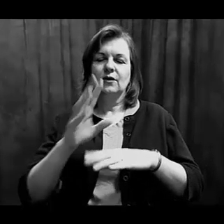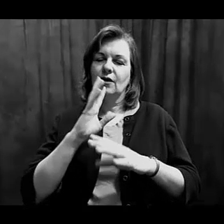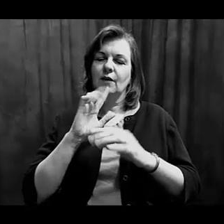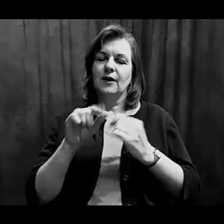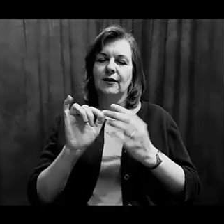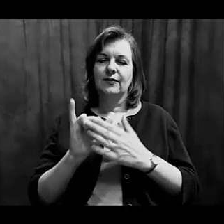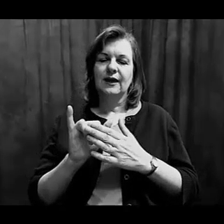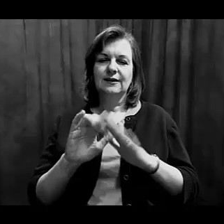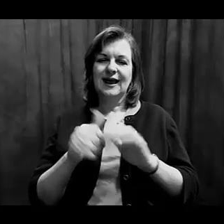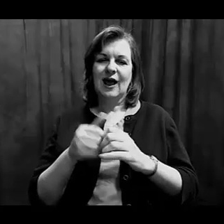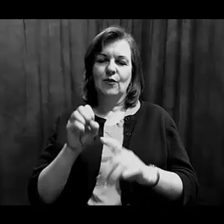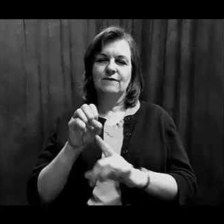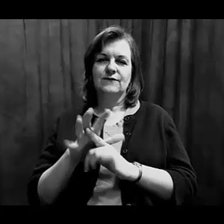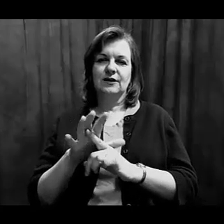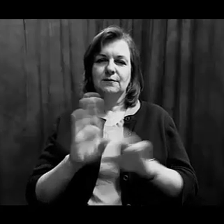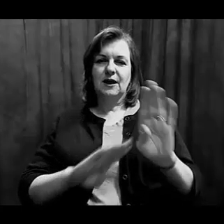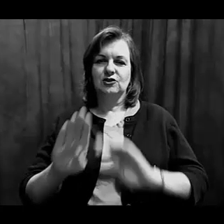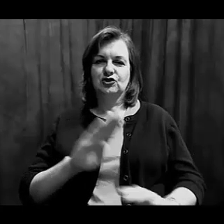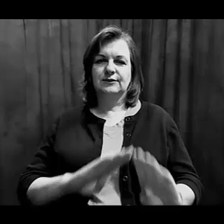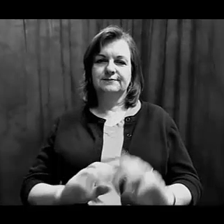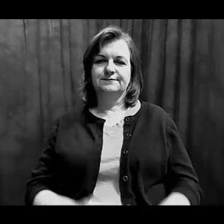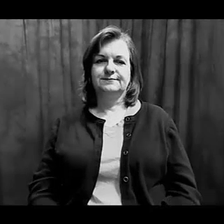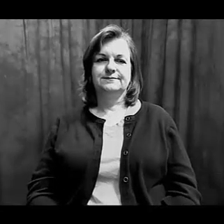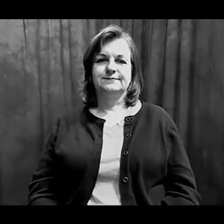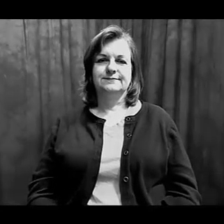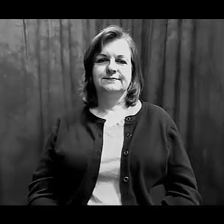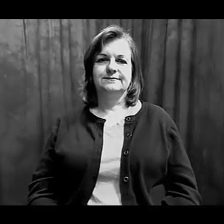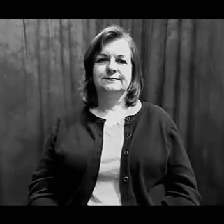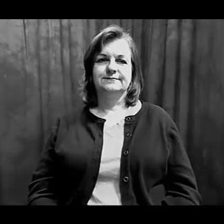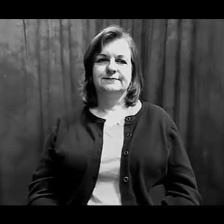We will talk about this water tension later and how it effects biology